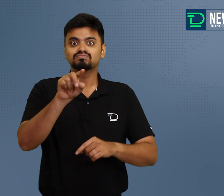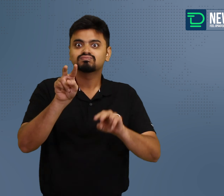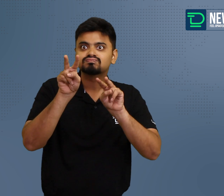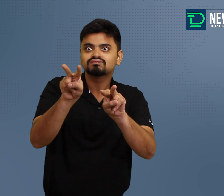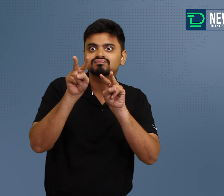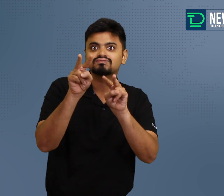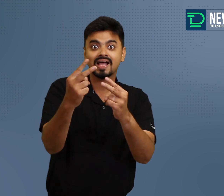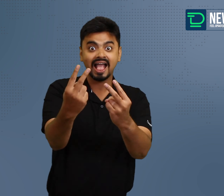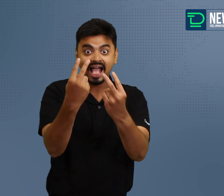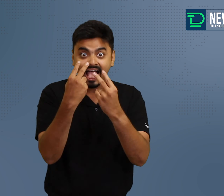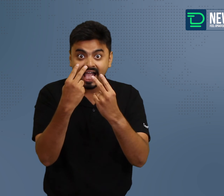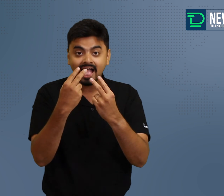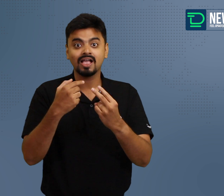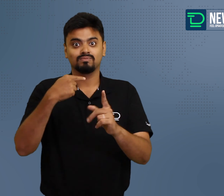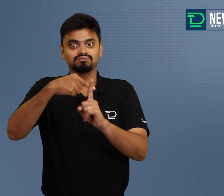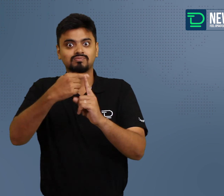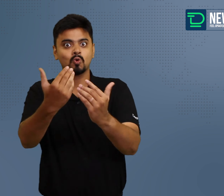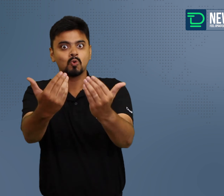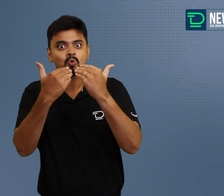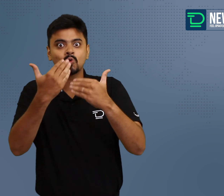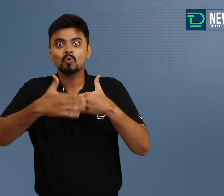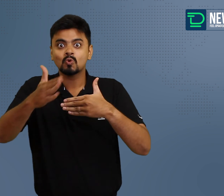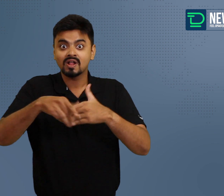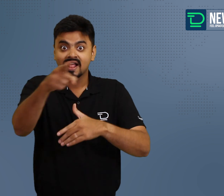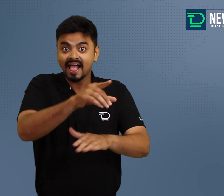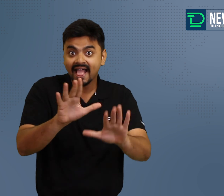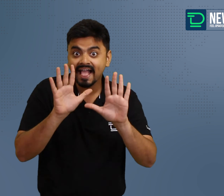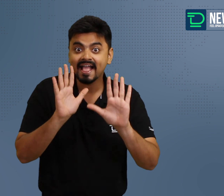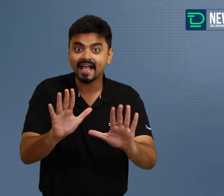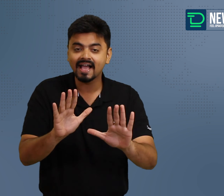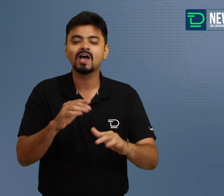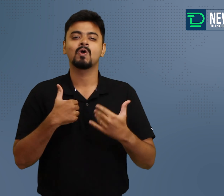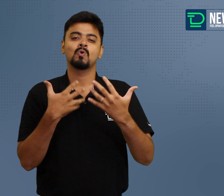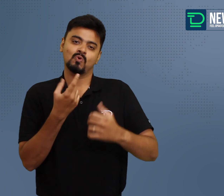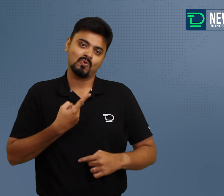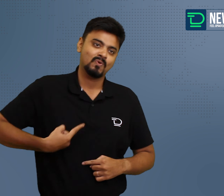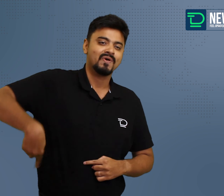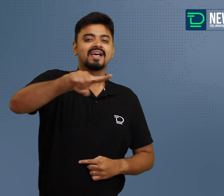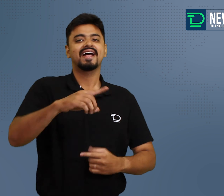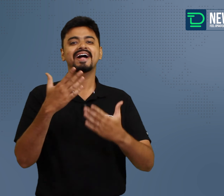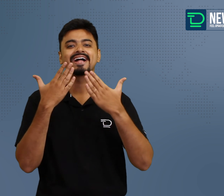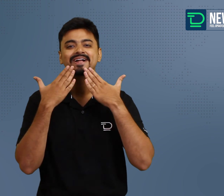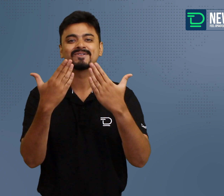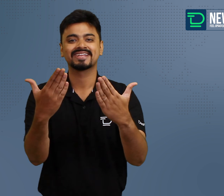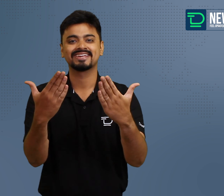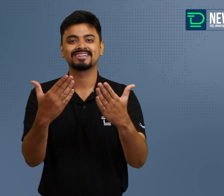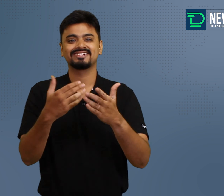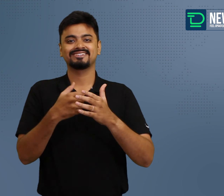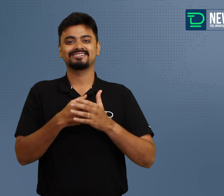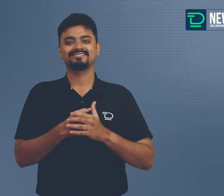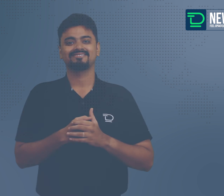Thank you for watching and keep supporting.